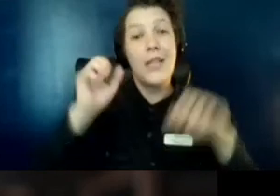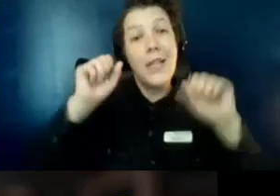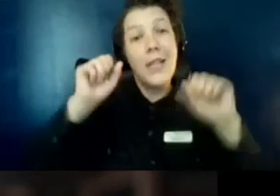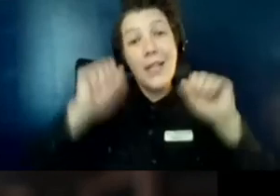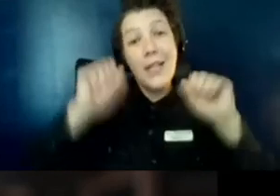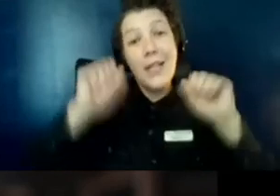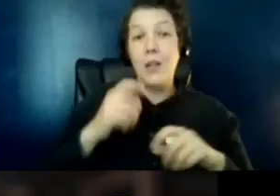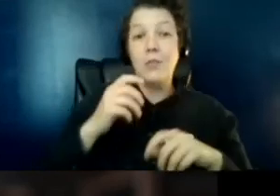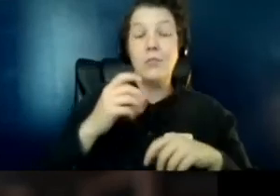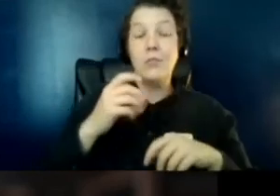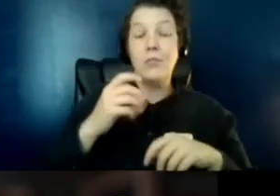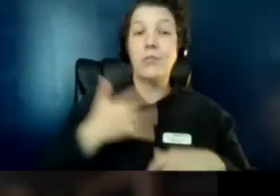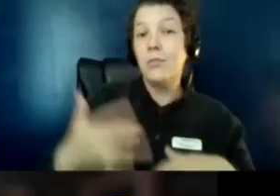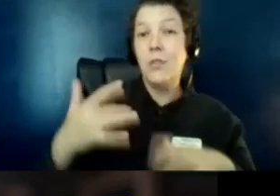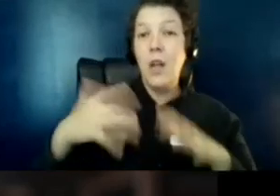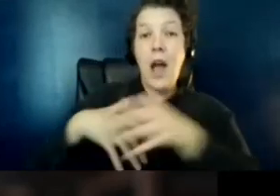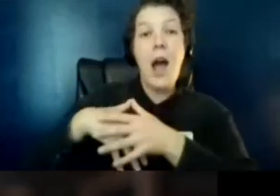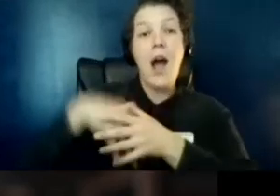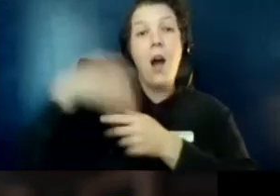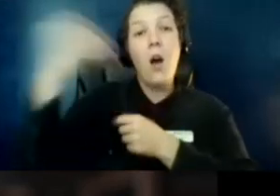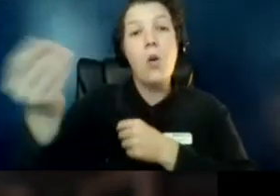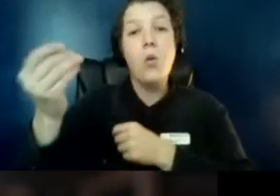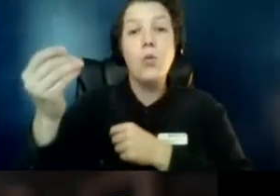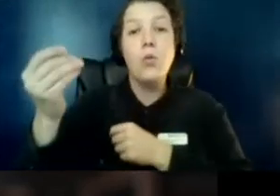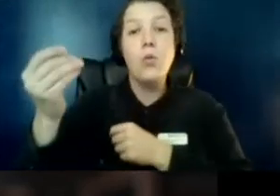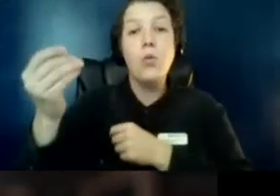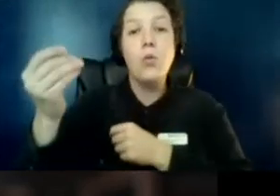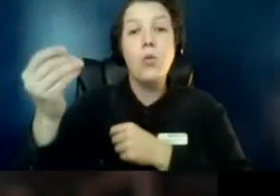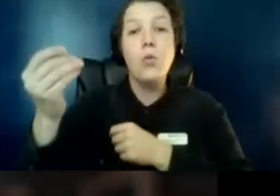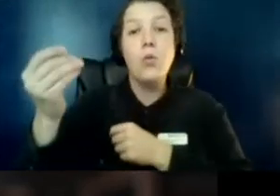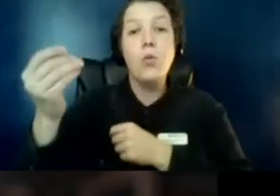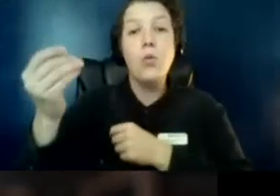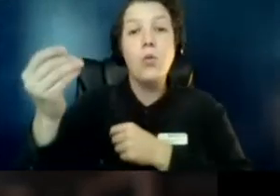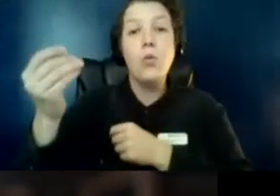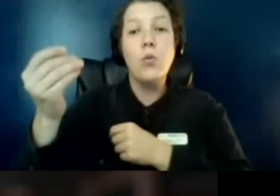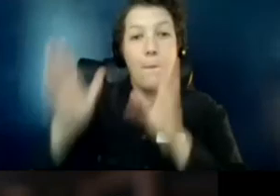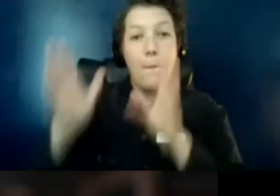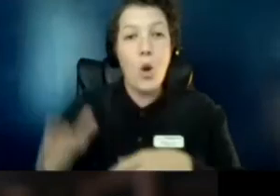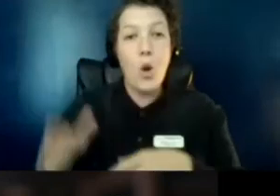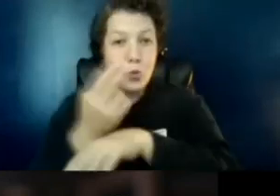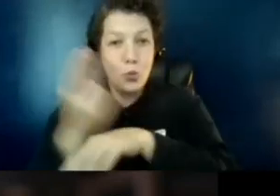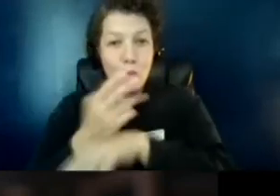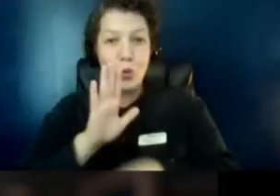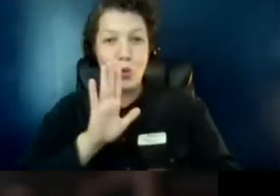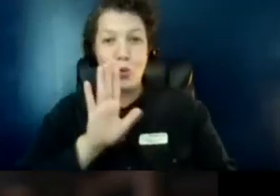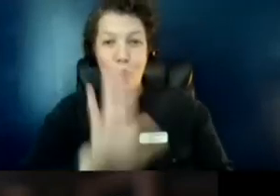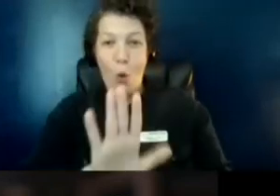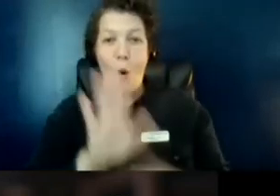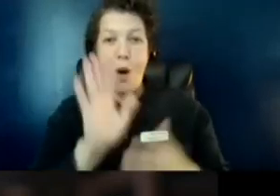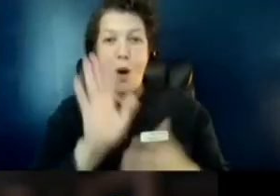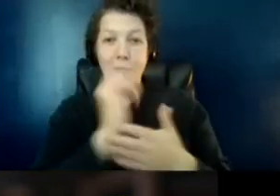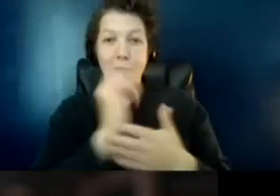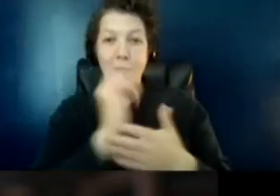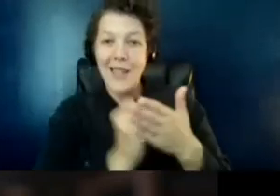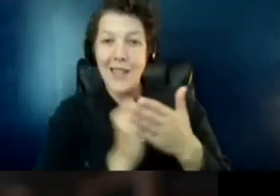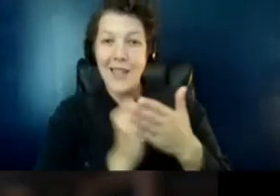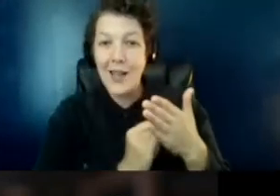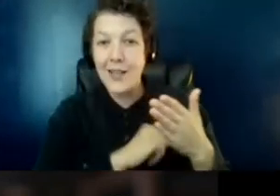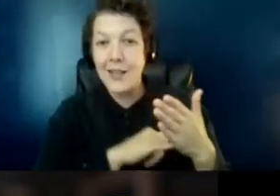or service. If you're designing accommodation for workplaces so you can have a more inclusive